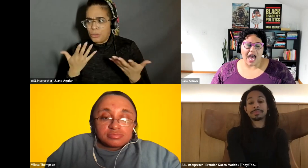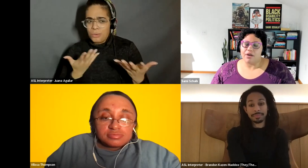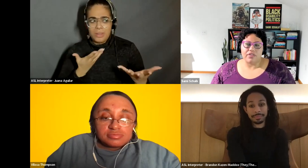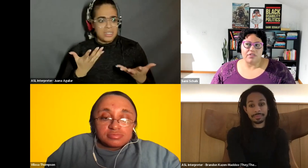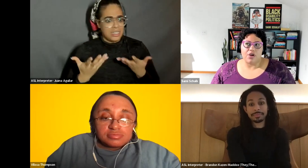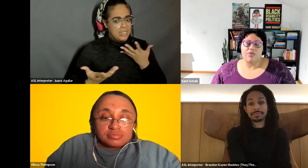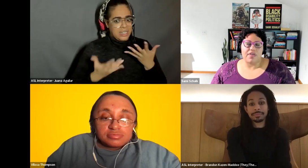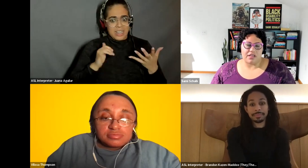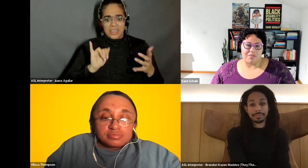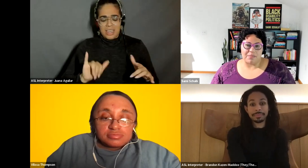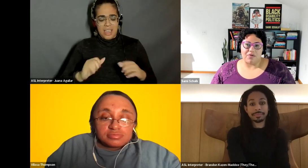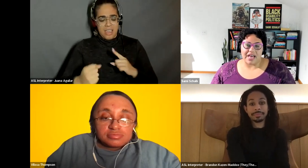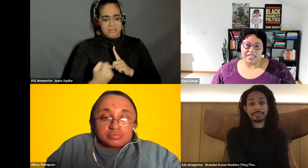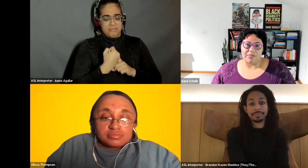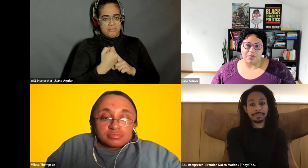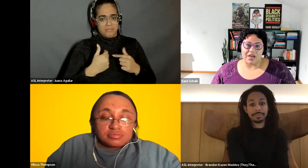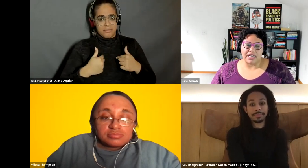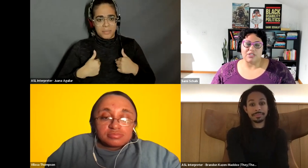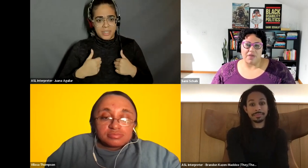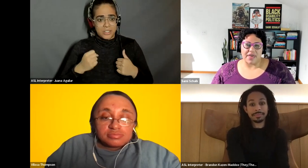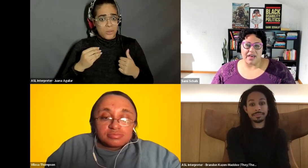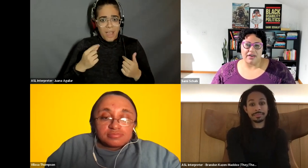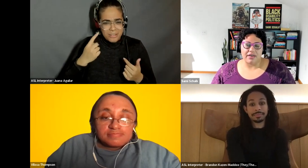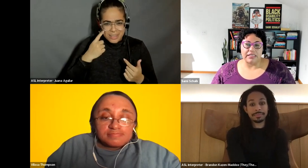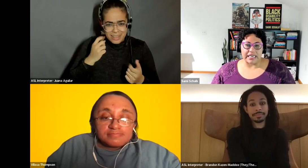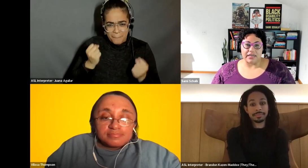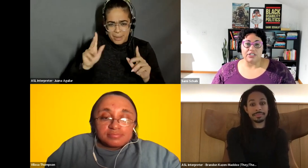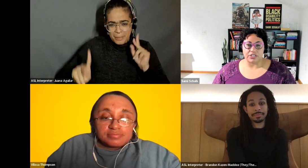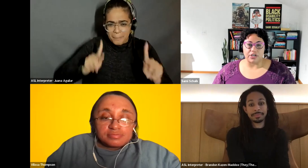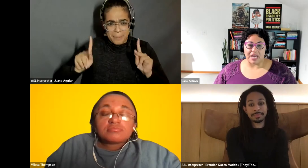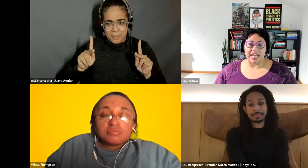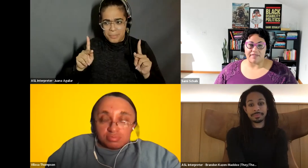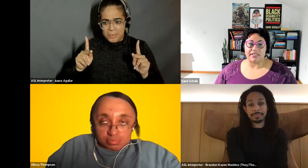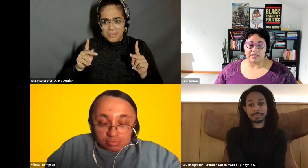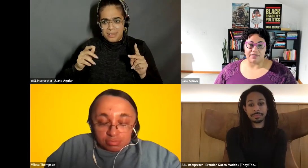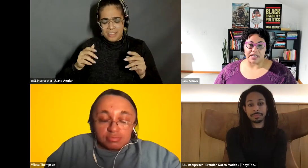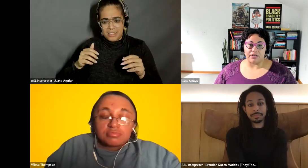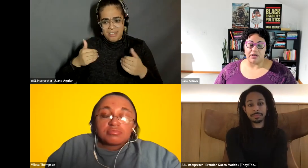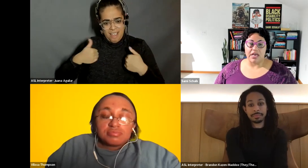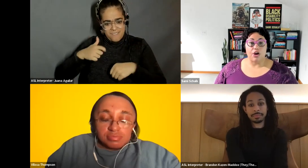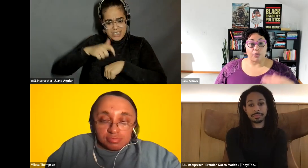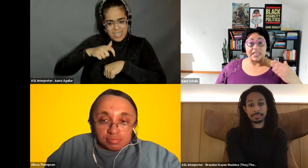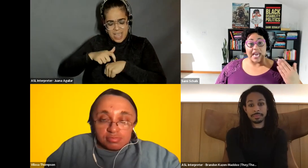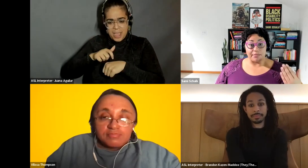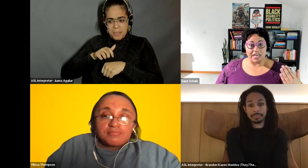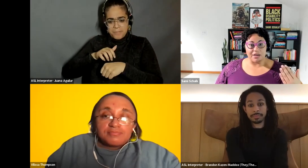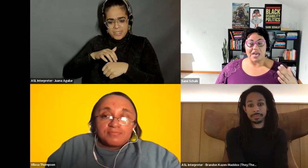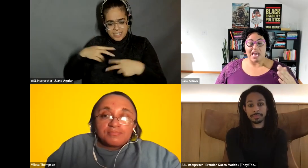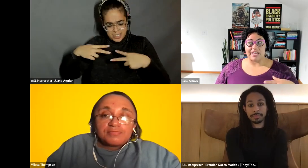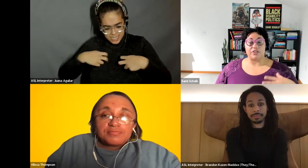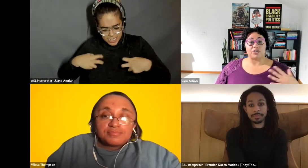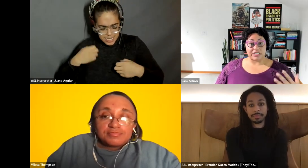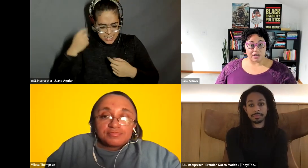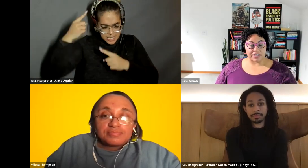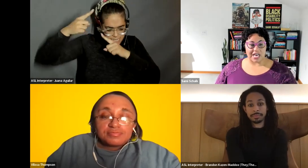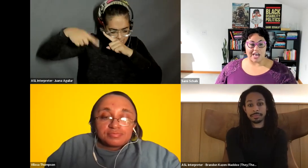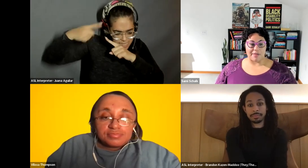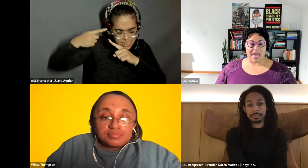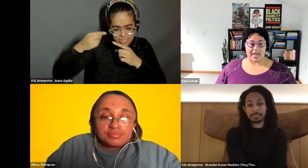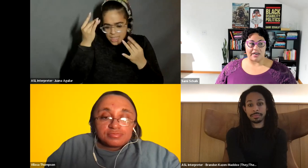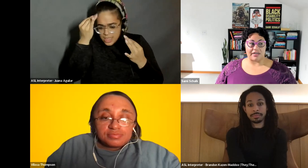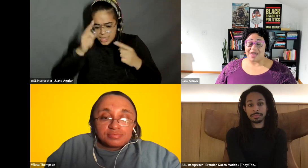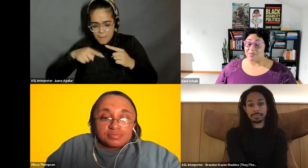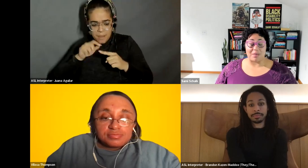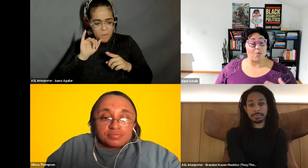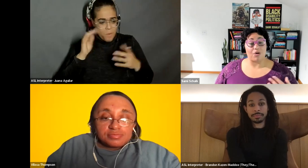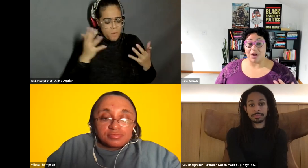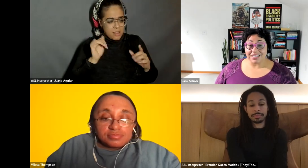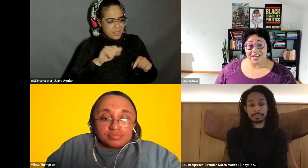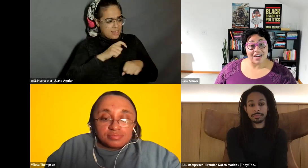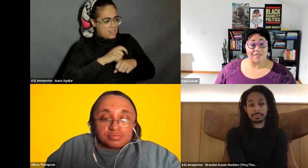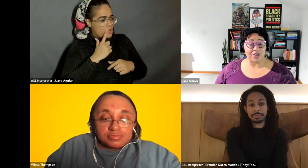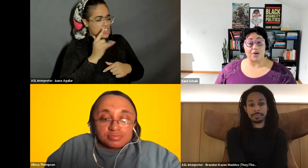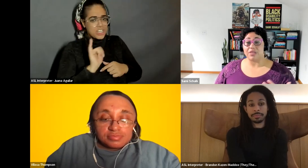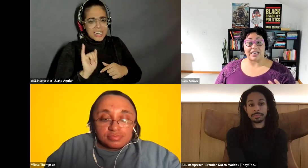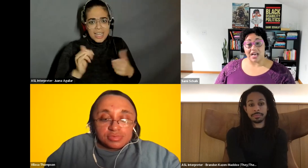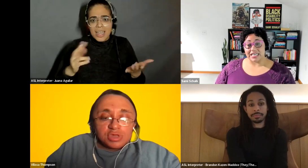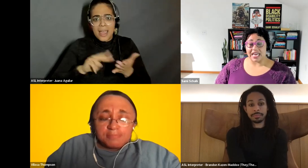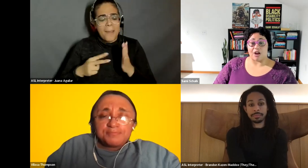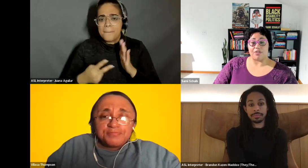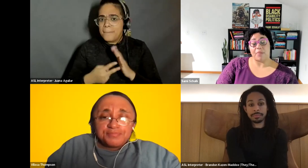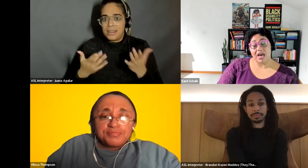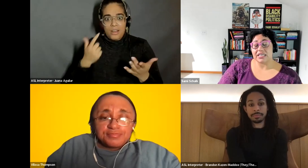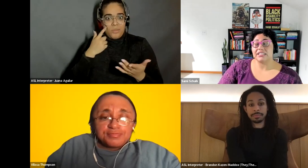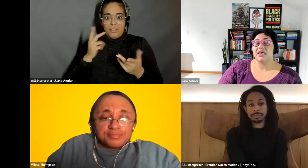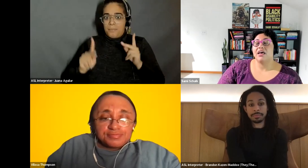Sami Schalk: I don't know that a lot of people have had time to process what that did to so many of us to feel really amped up and in the streets all the time. And I think people weren't resting enough, you know, like not taking care of their bodies.